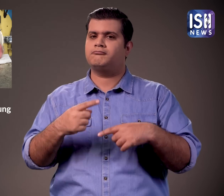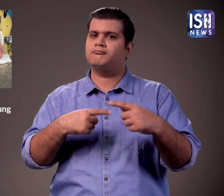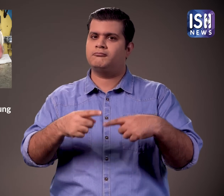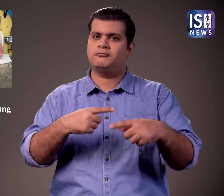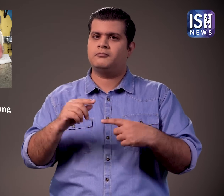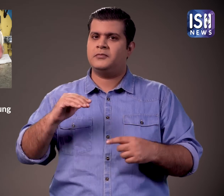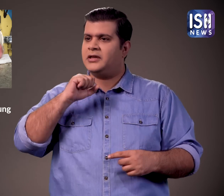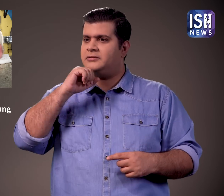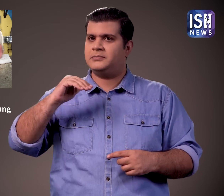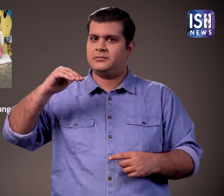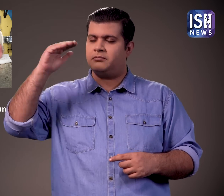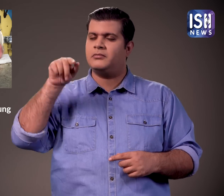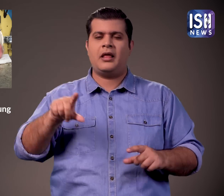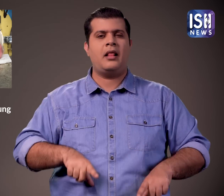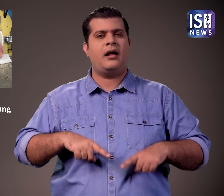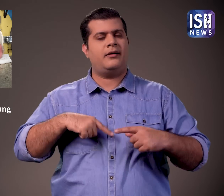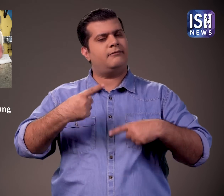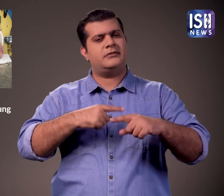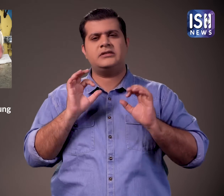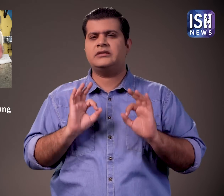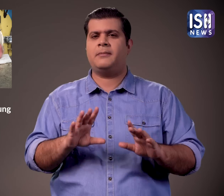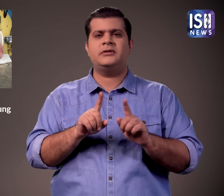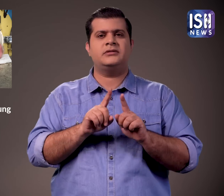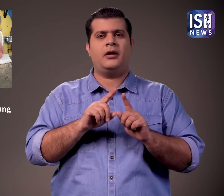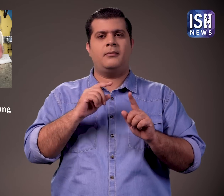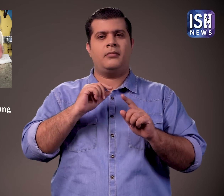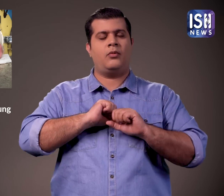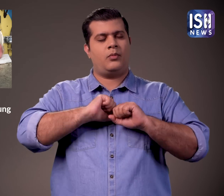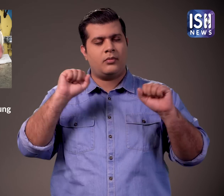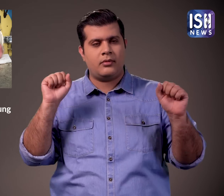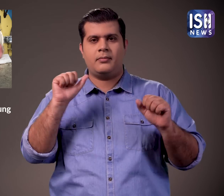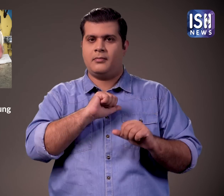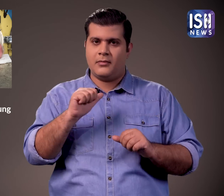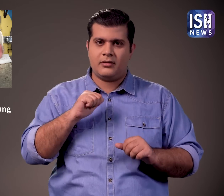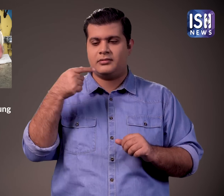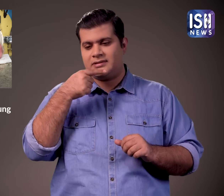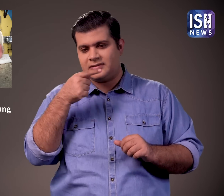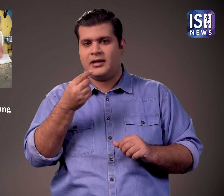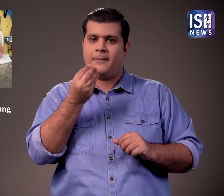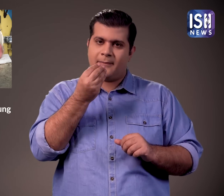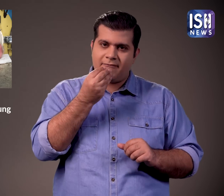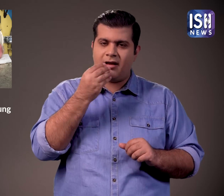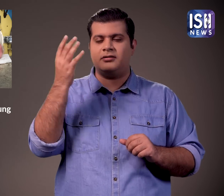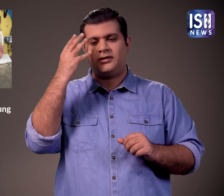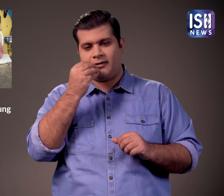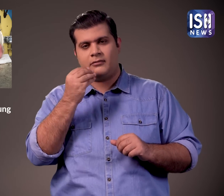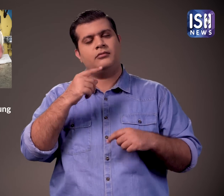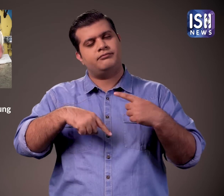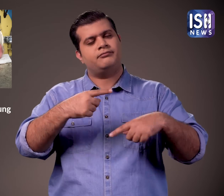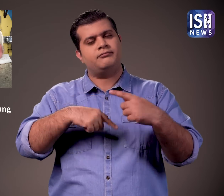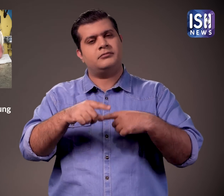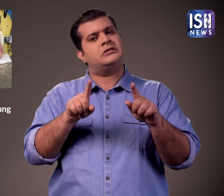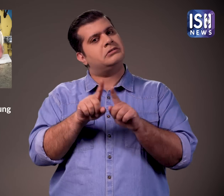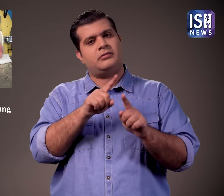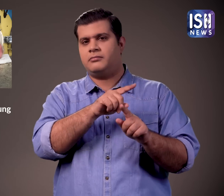He grew up and was leading a normal life. He would brush his teeth in the morning after waking up, wash his face, and then have breakfast.